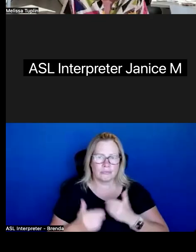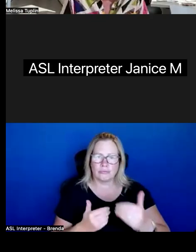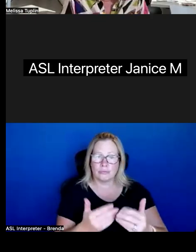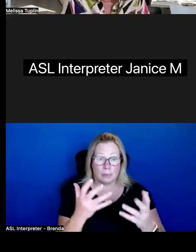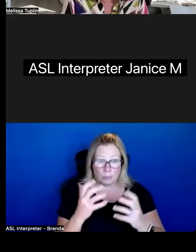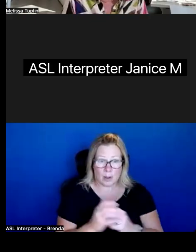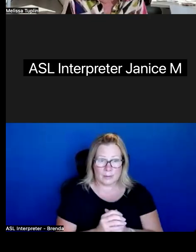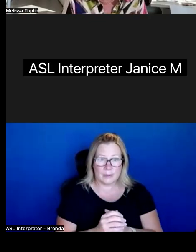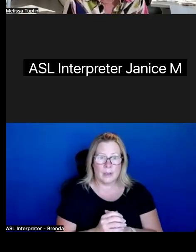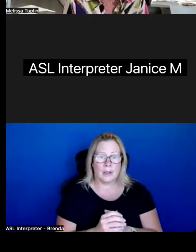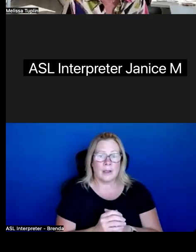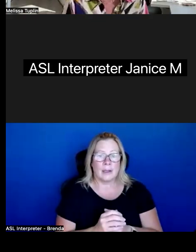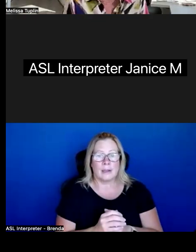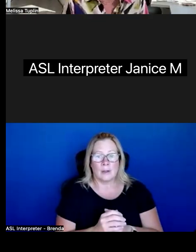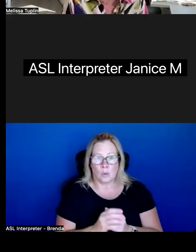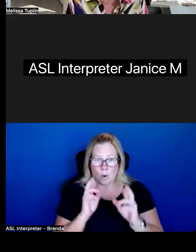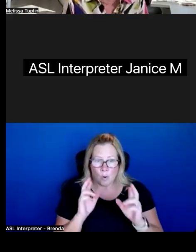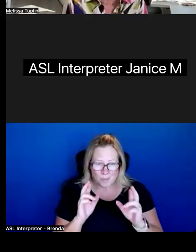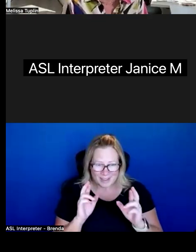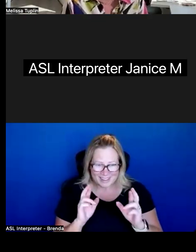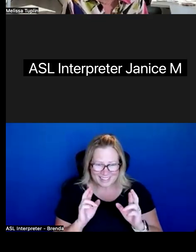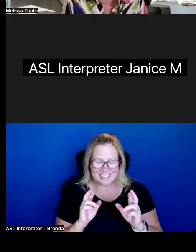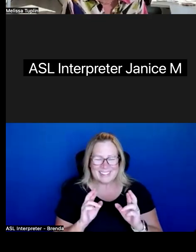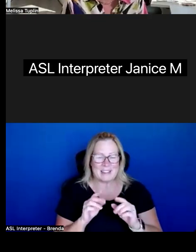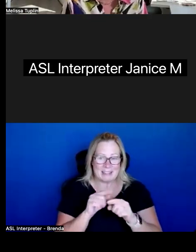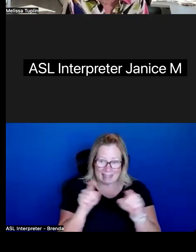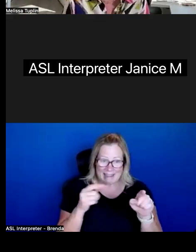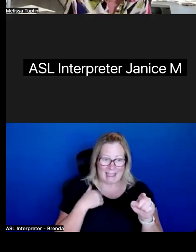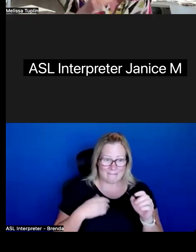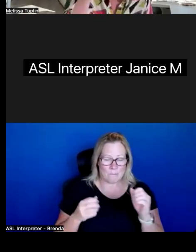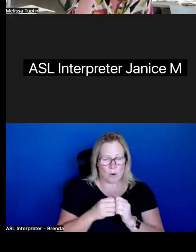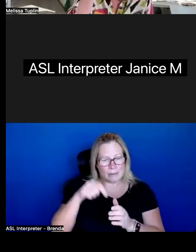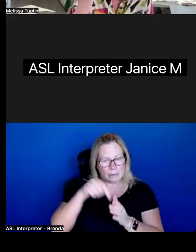on the amount of contact setting information that you'll have to provide in writing. Again,